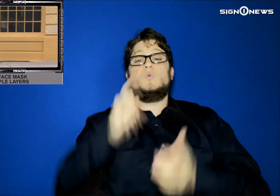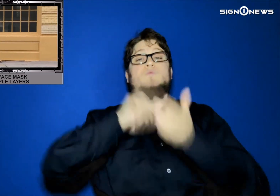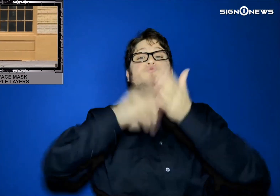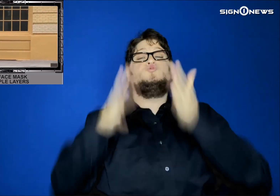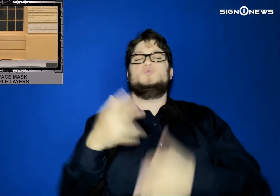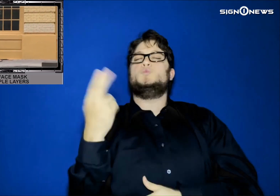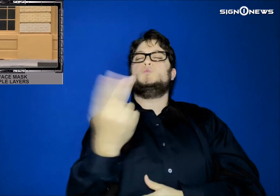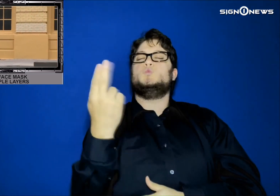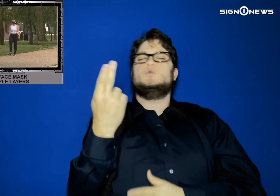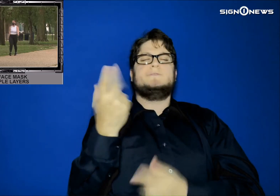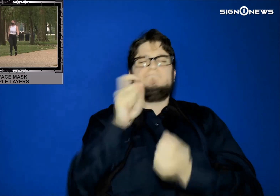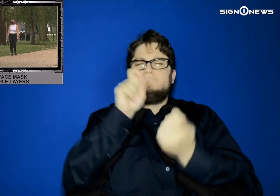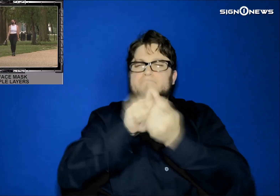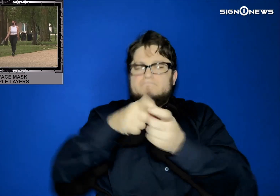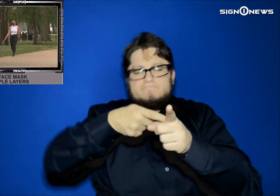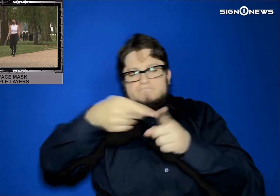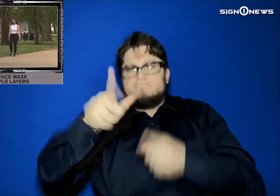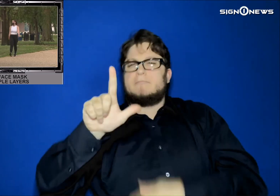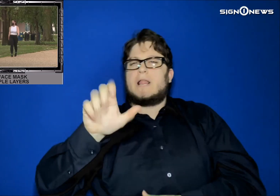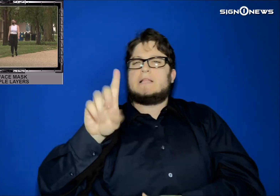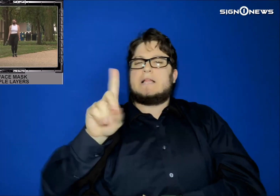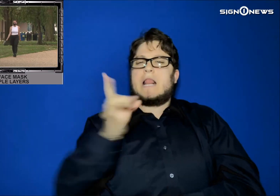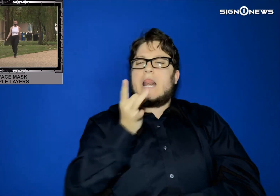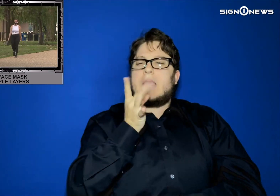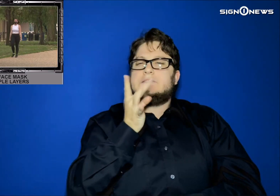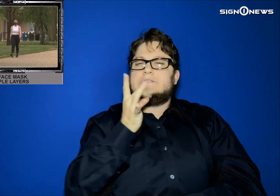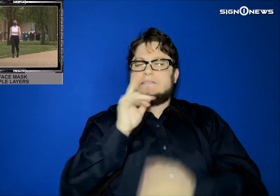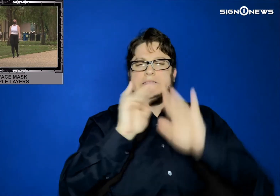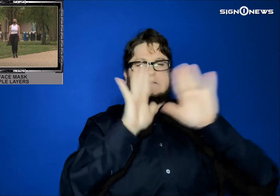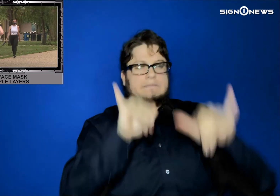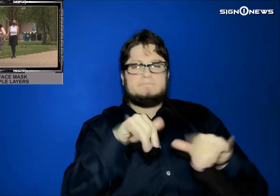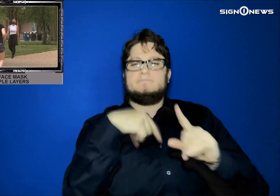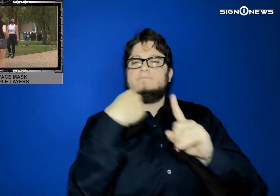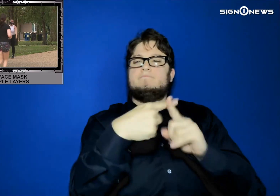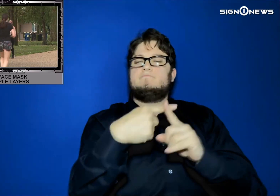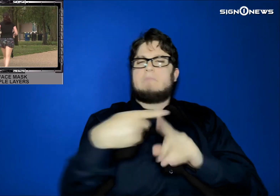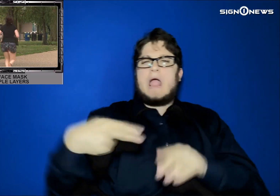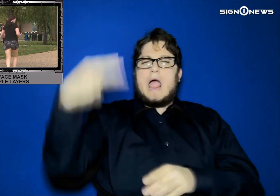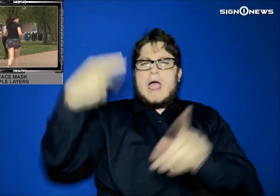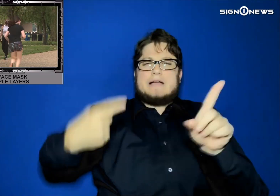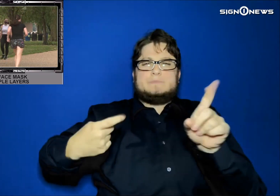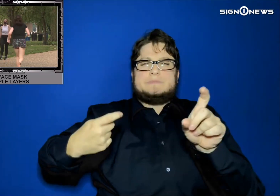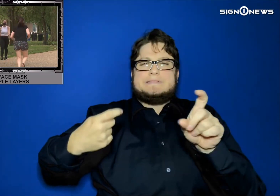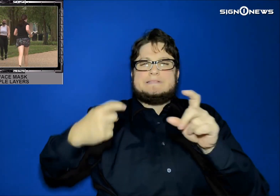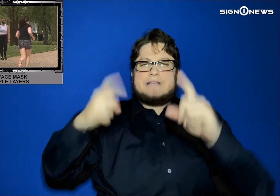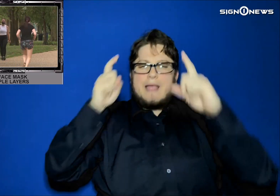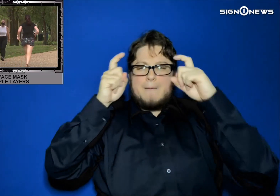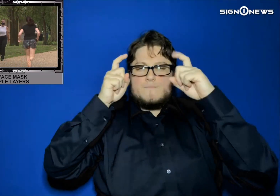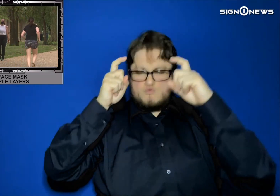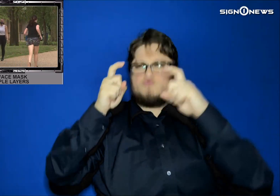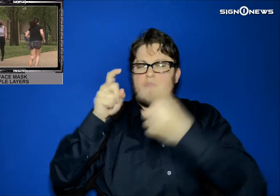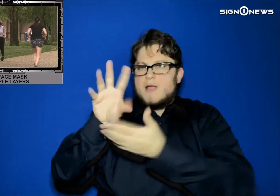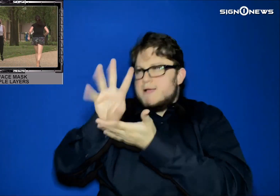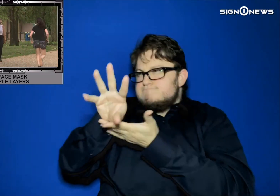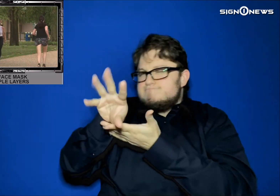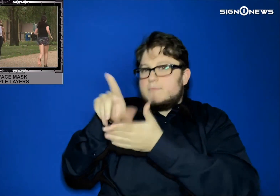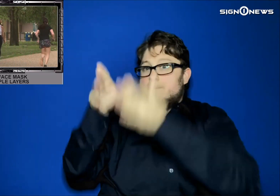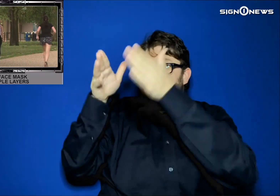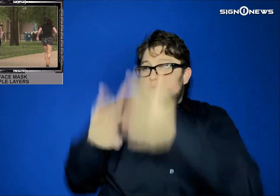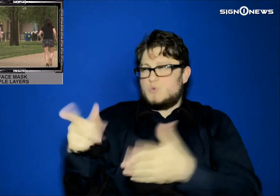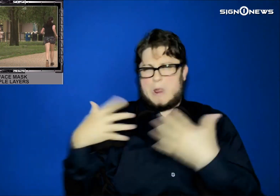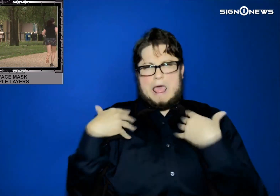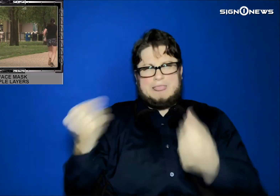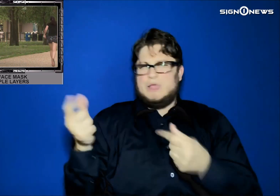Researchers use a tailored LED lighting system and a high-speed camera to film the dispersal